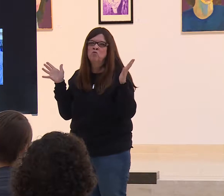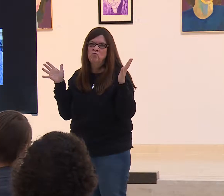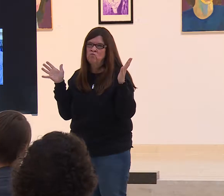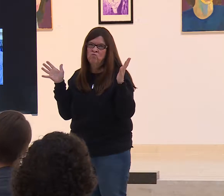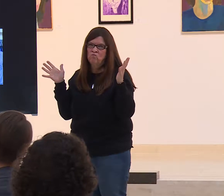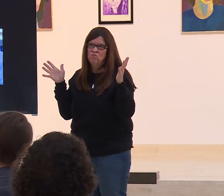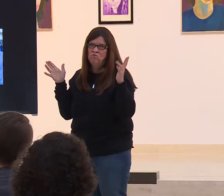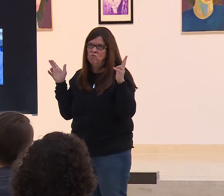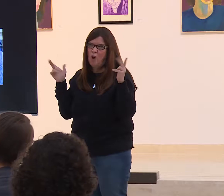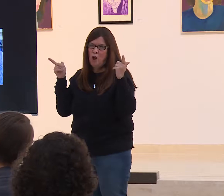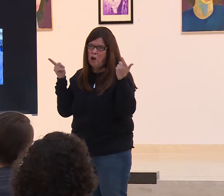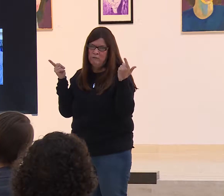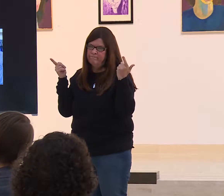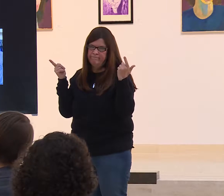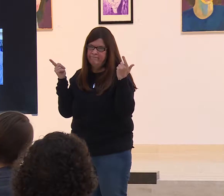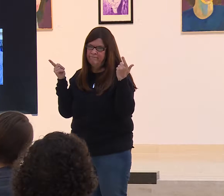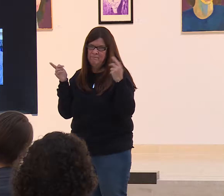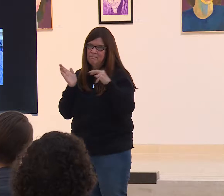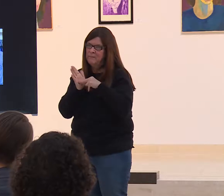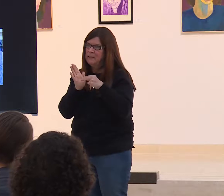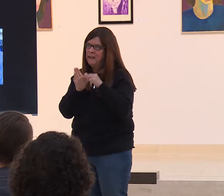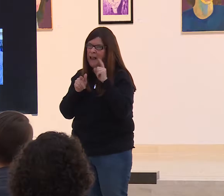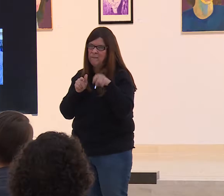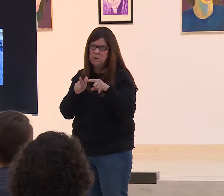If I'm not done by midnight, then time's up.